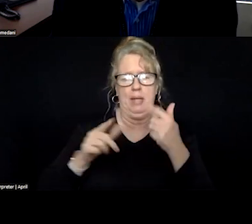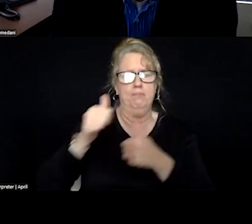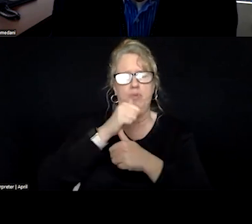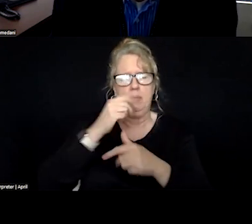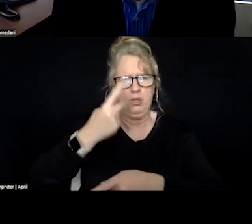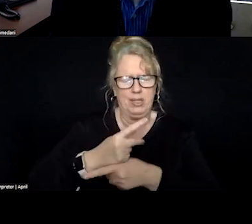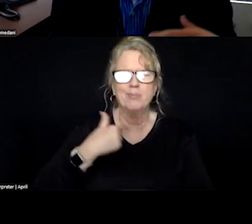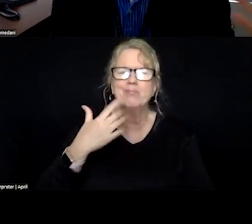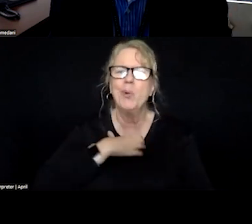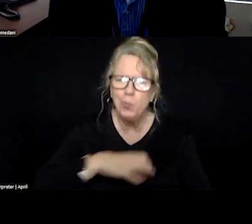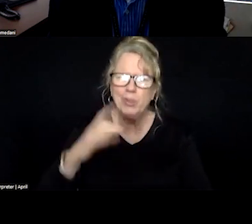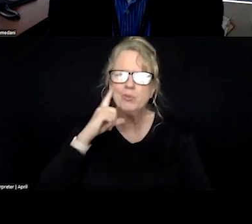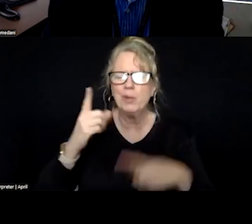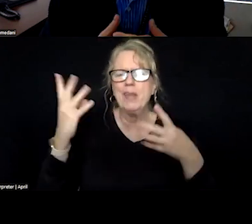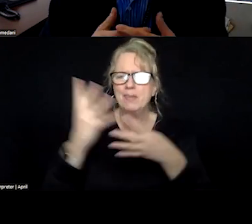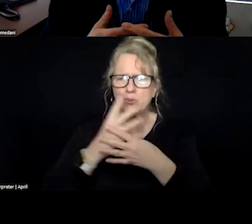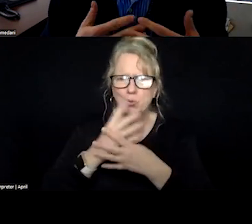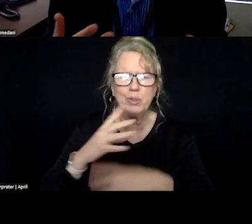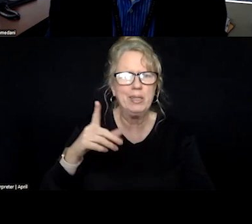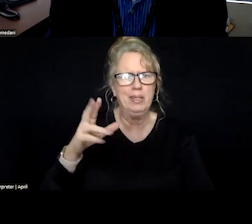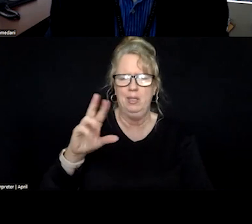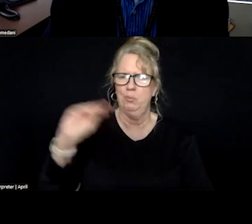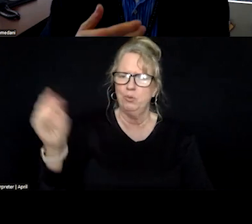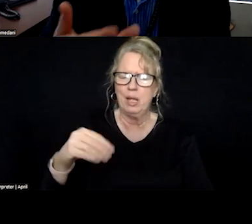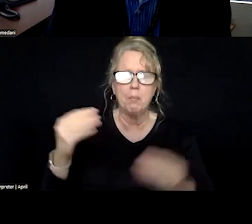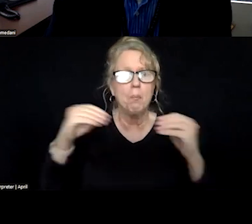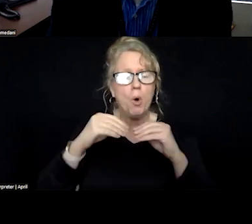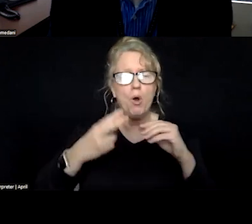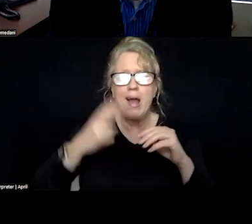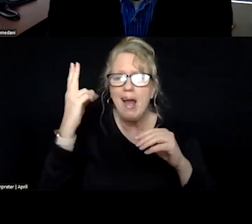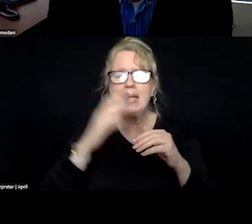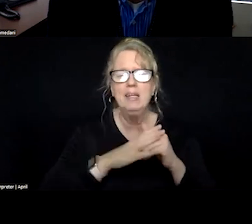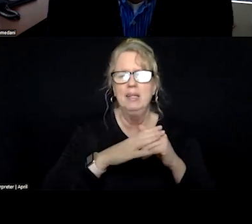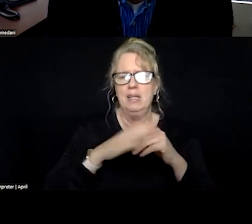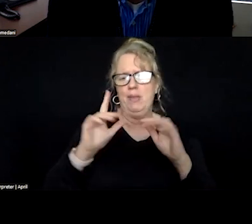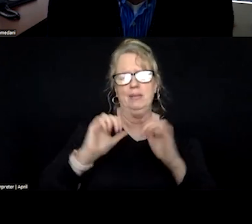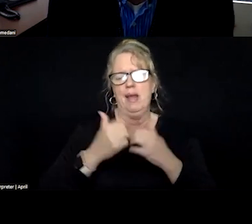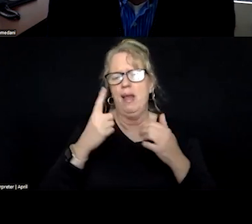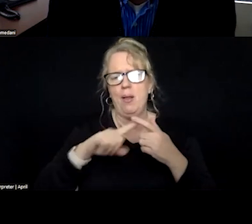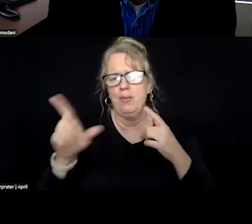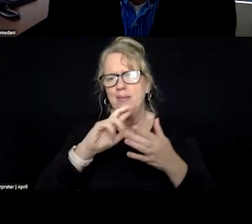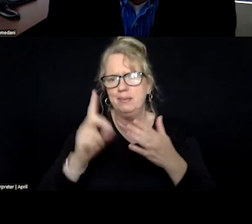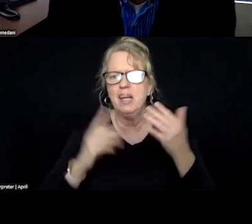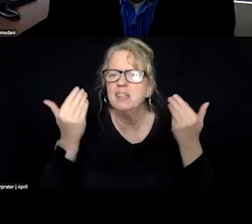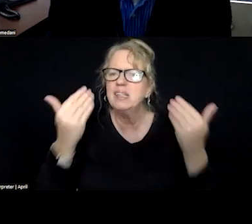WE WISH THE SCREENING RATES WERE HIGHER, BUT THAT IS KIND OF HOW THEY DESIGNED IT.